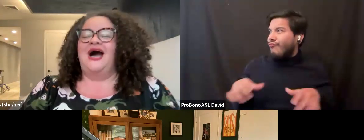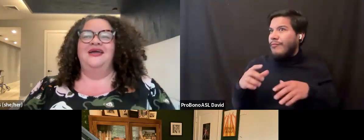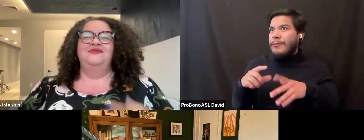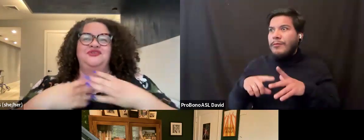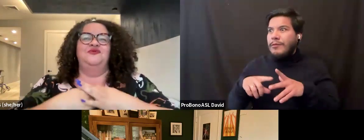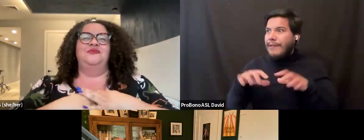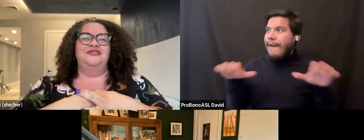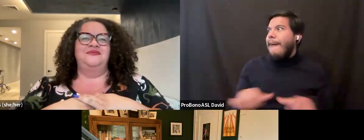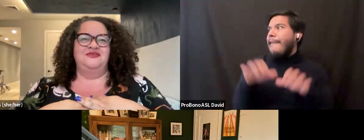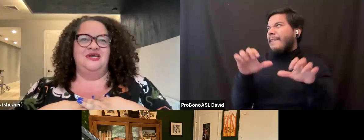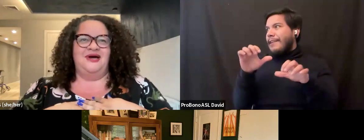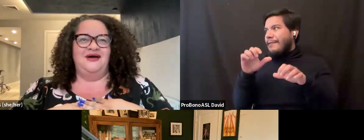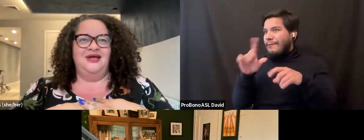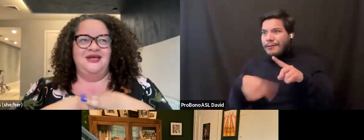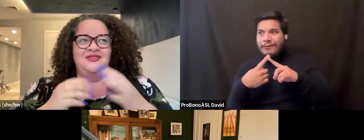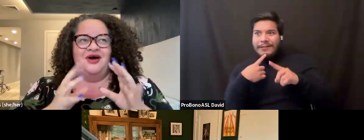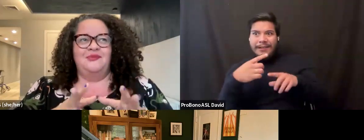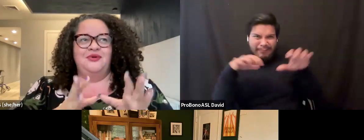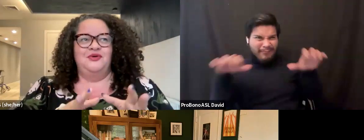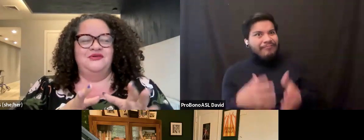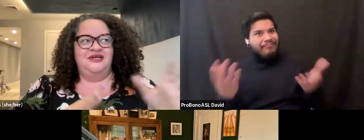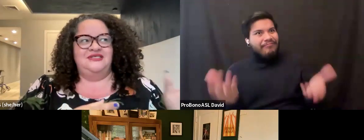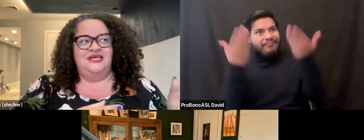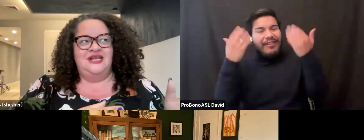I was joking with my team the other day about how the Aubrey Gordon effect in